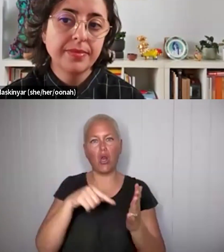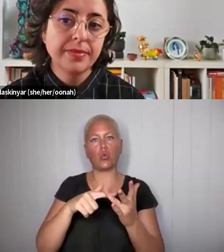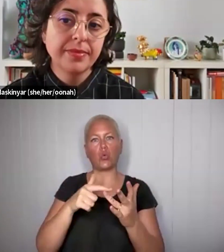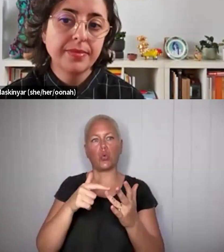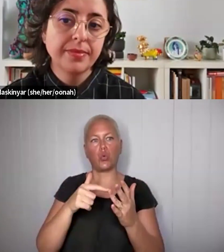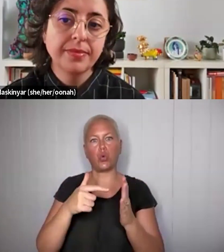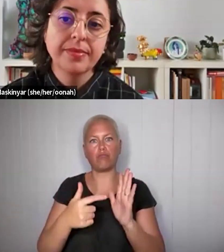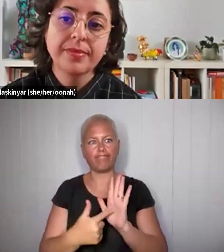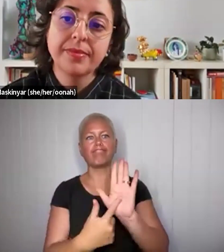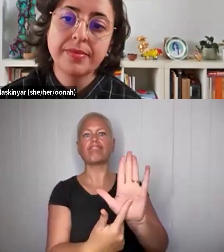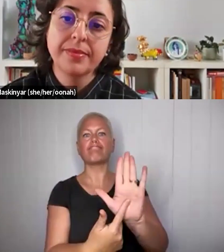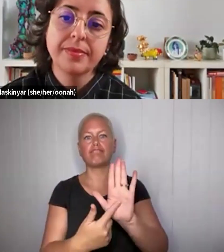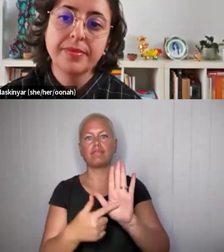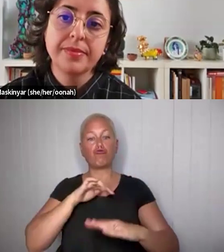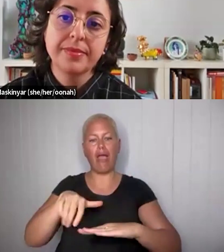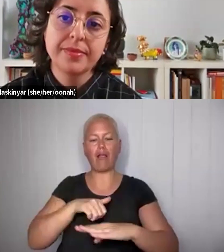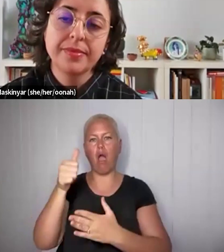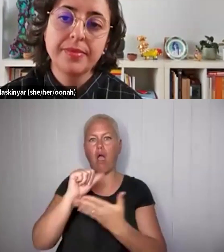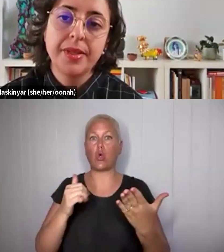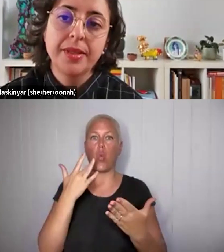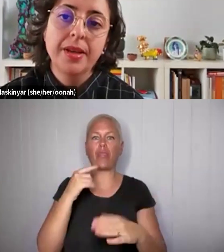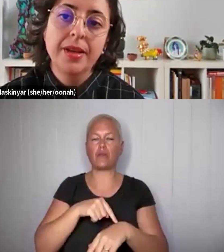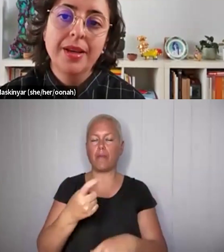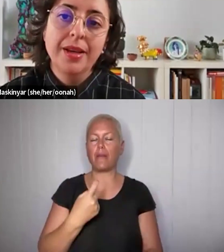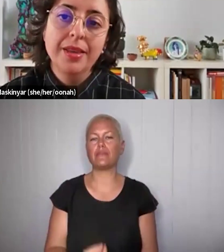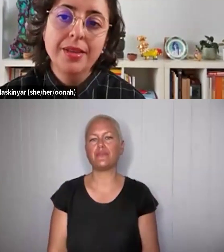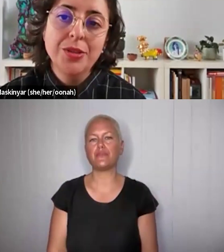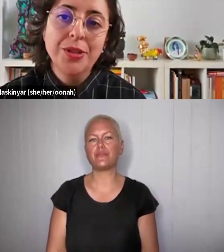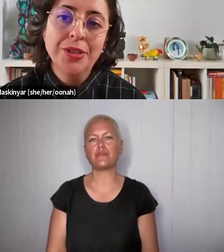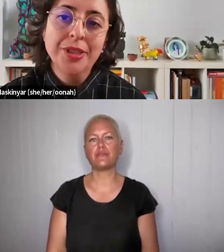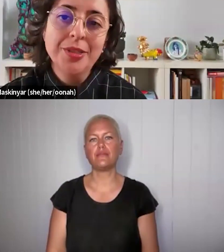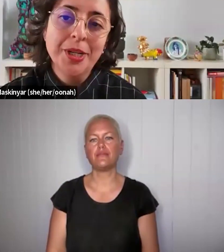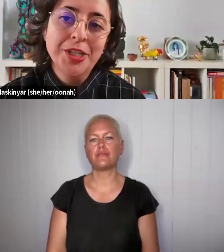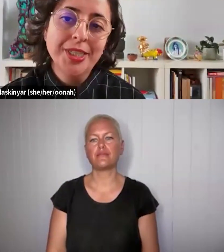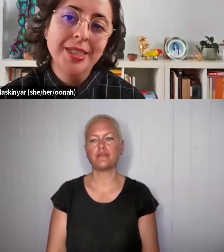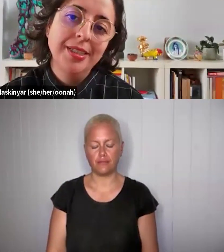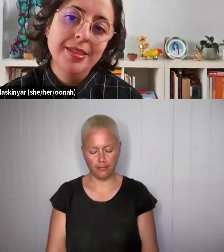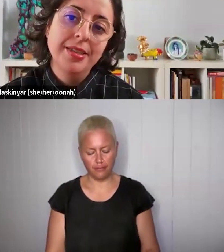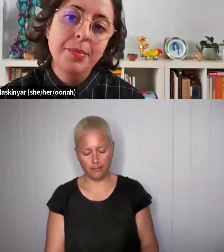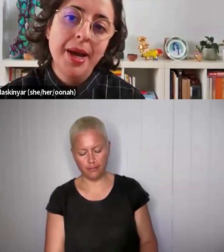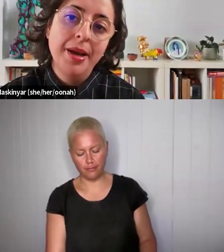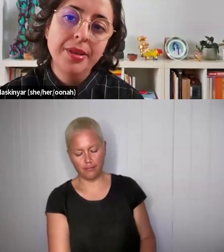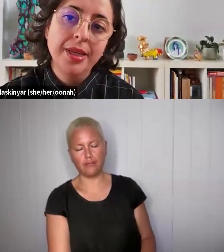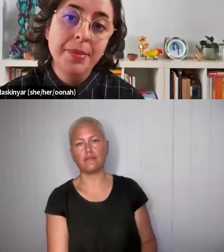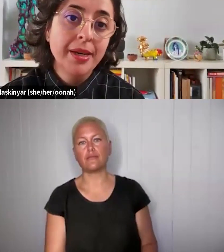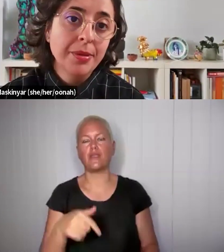for that opportunity when it comes. >> So, this question is about the make-up